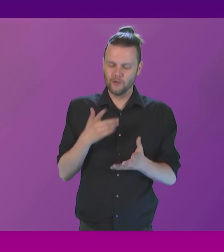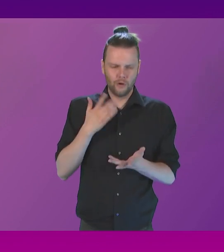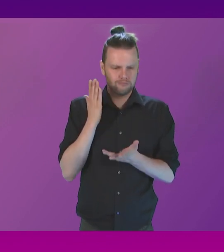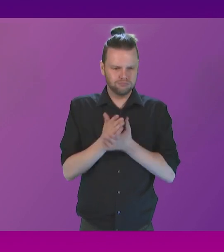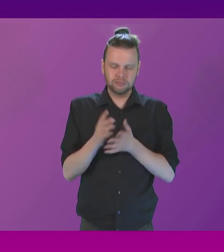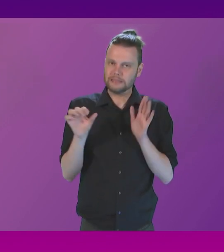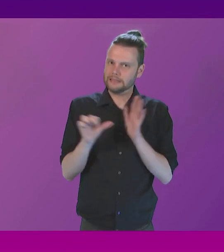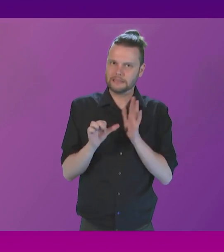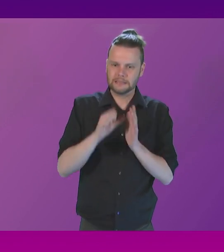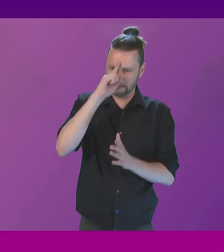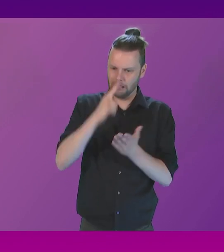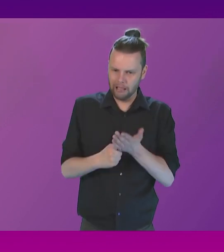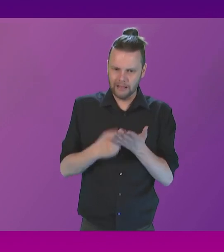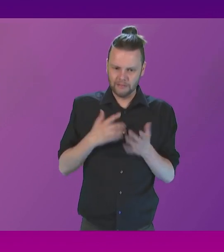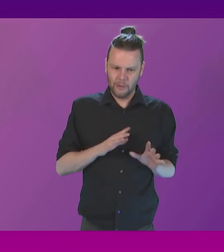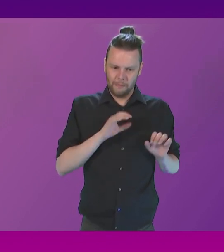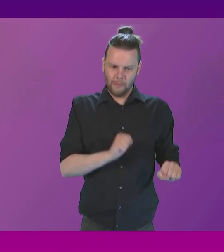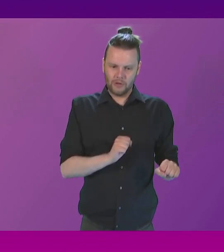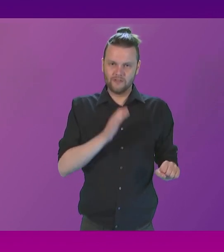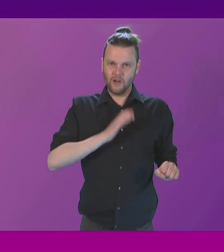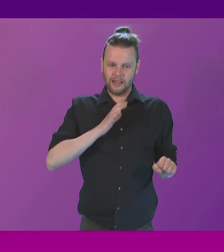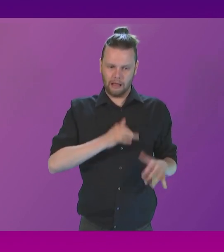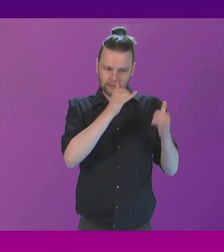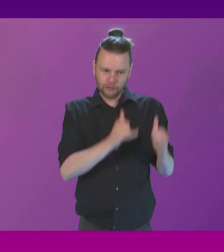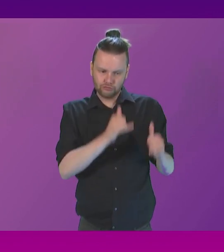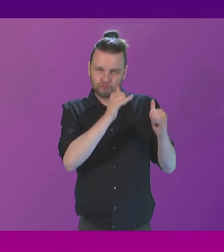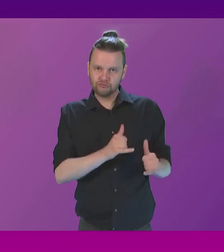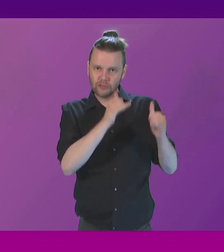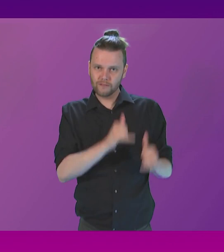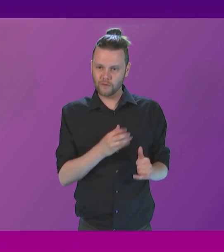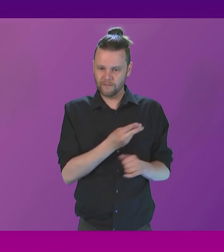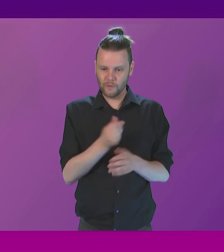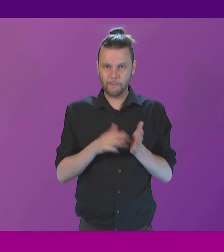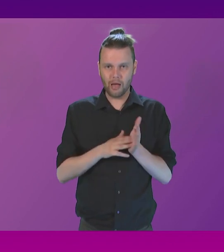difficult decision to pause cancer screening for a number of months. We have therefore seen